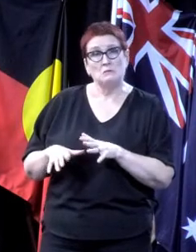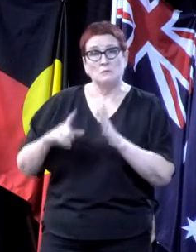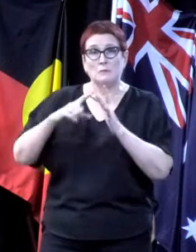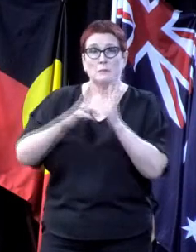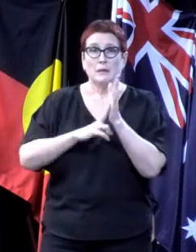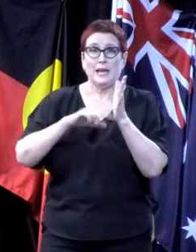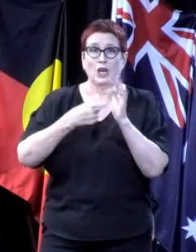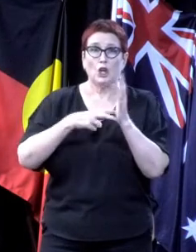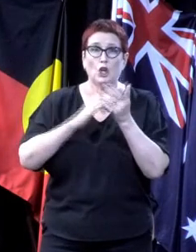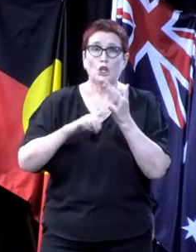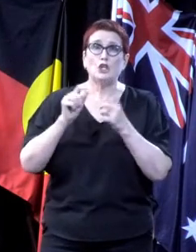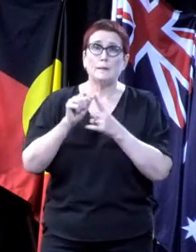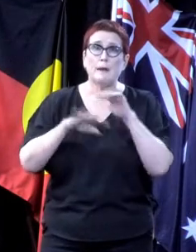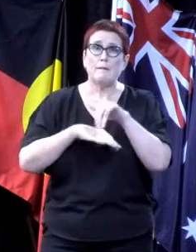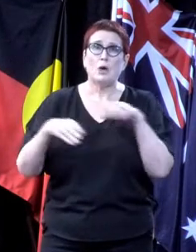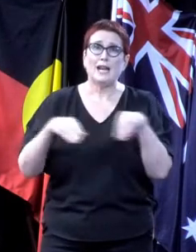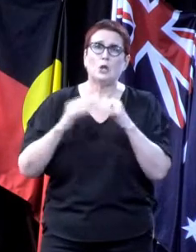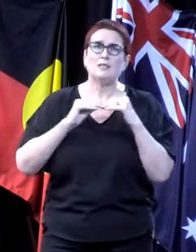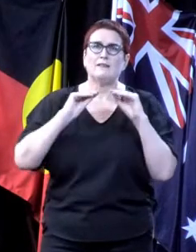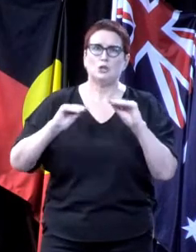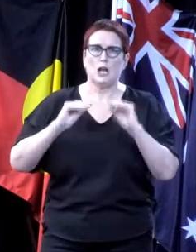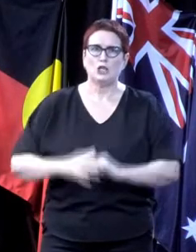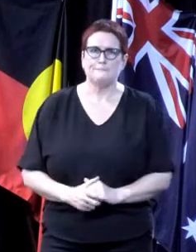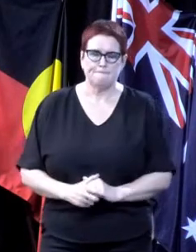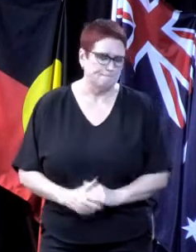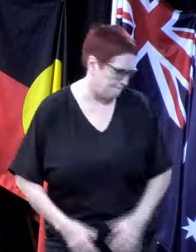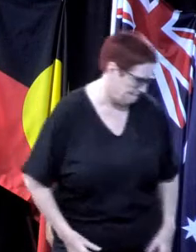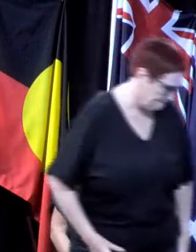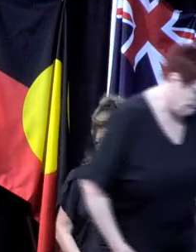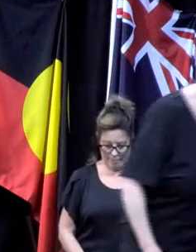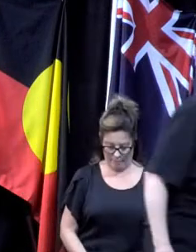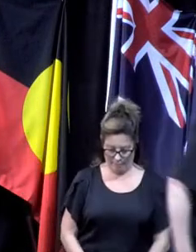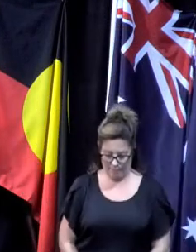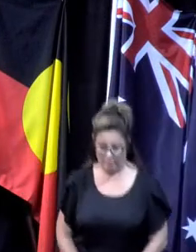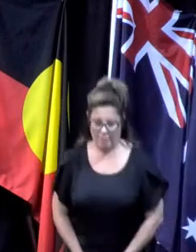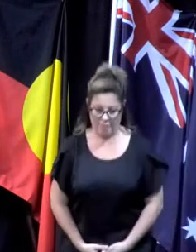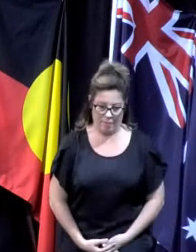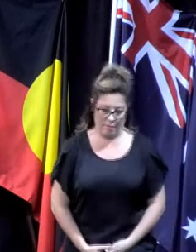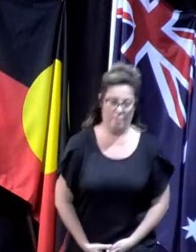in relation to inclusive education. Can I ask you - those six masters-level subjects.